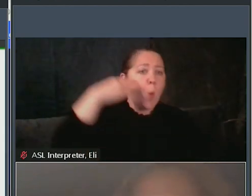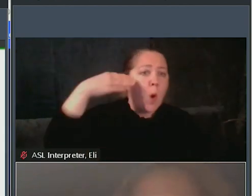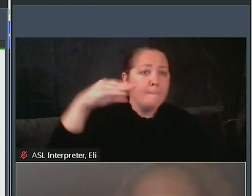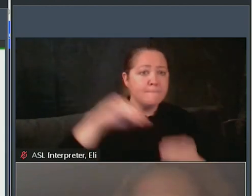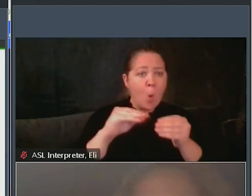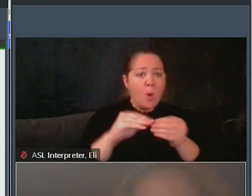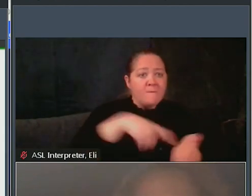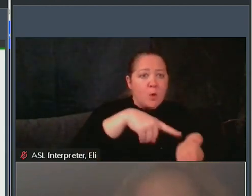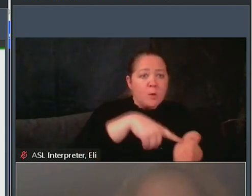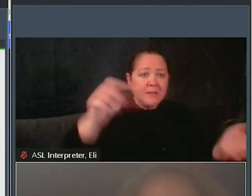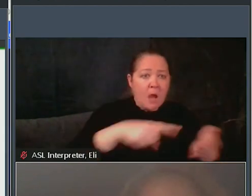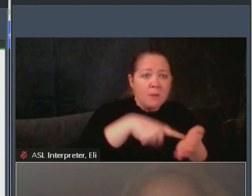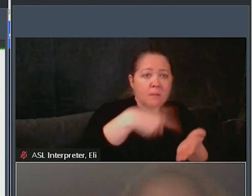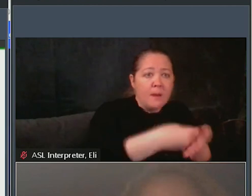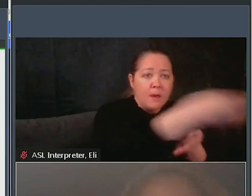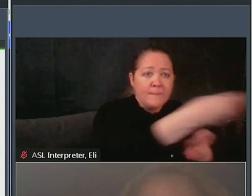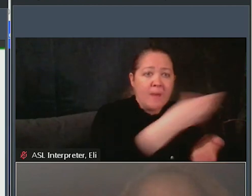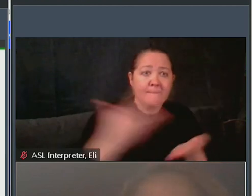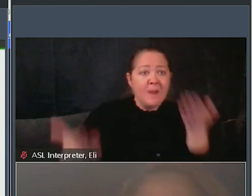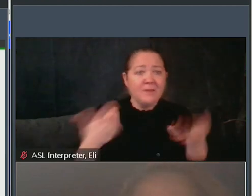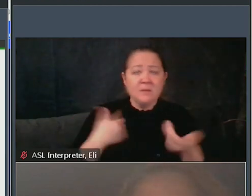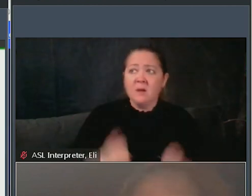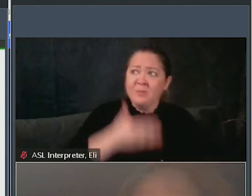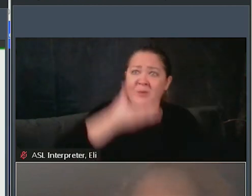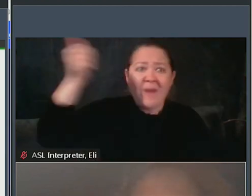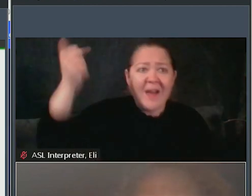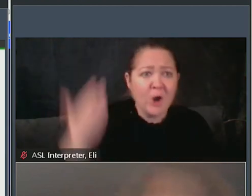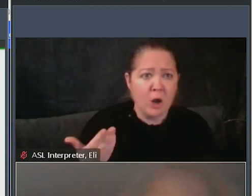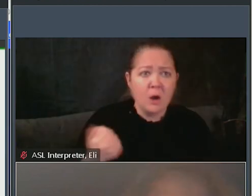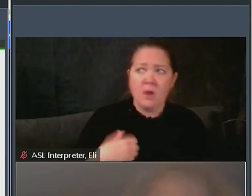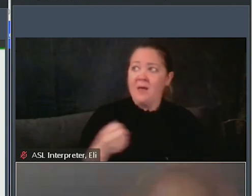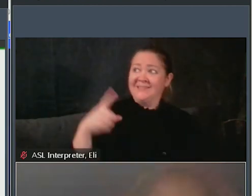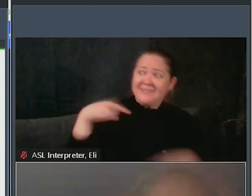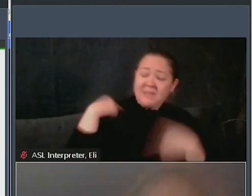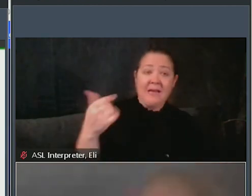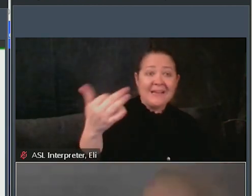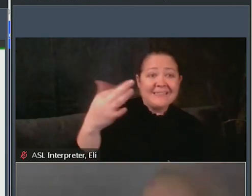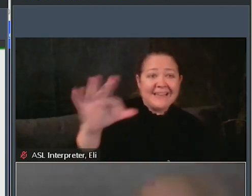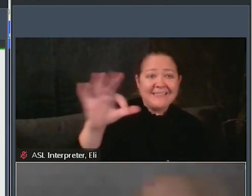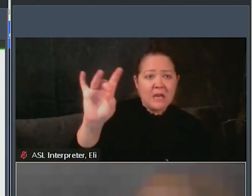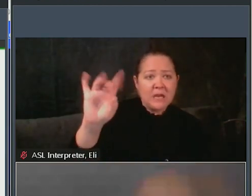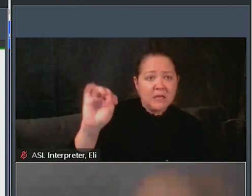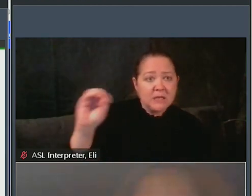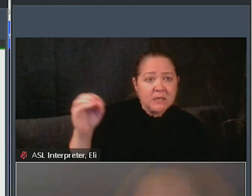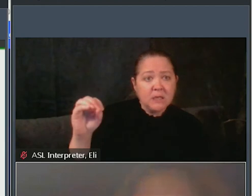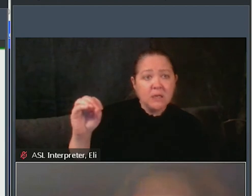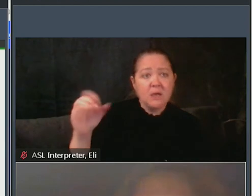up and living in the community. Then Wilburn, since over 19, since 1980, I've walked this community. I actually went to college in this area.